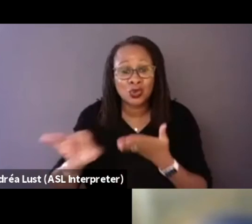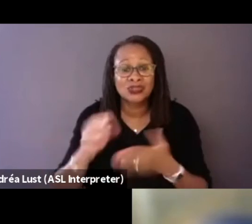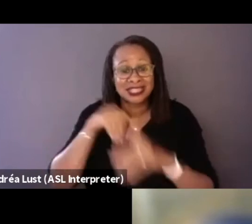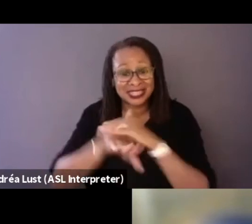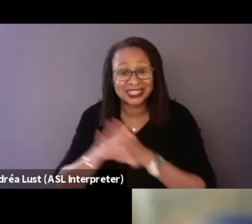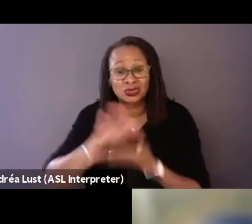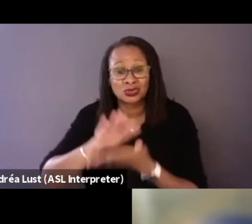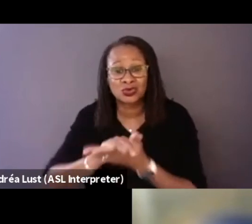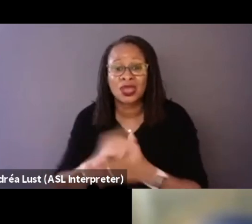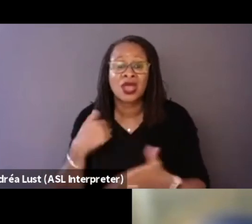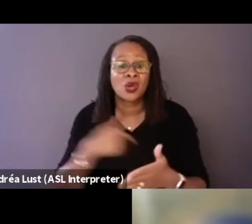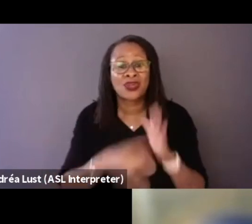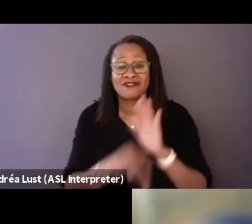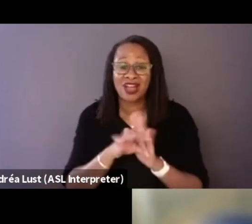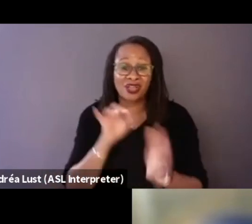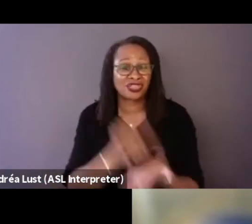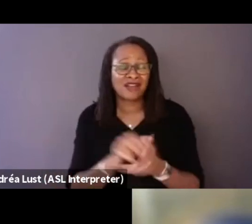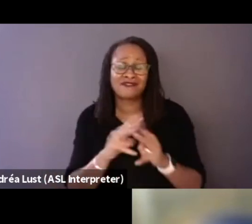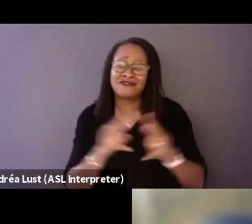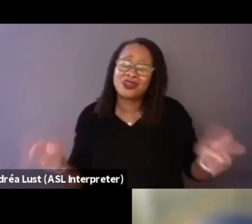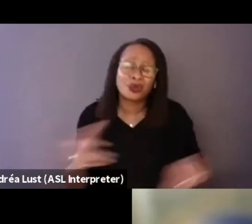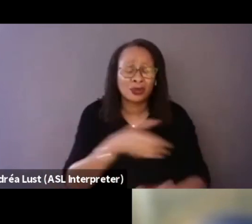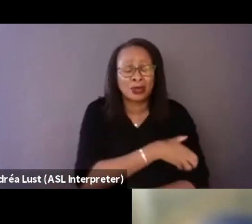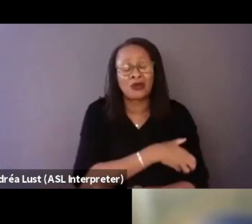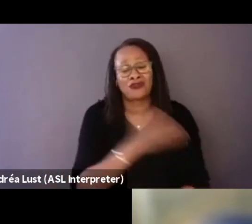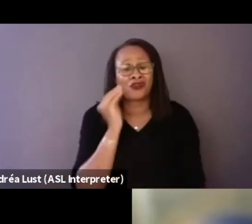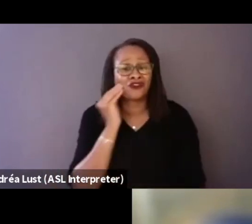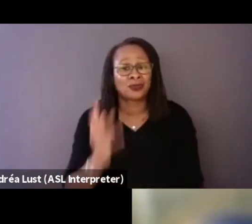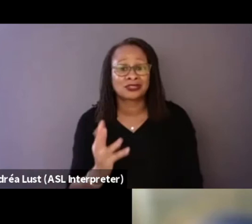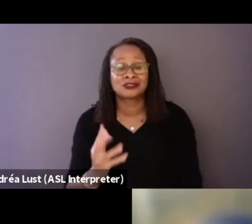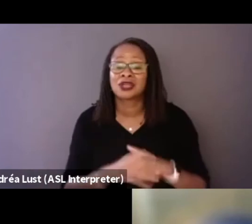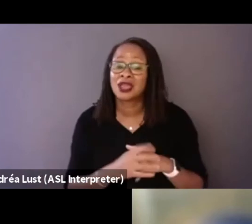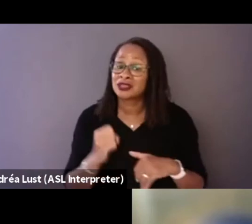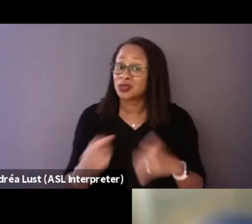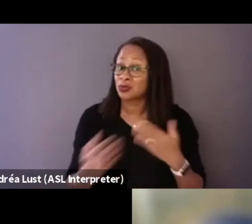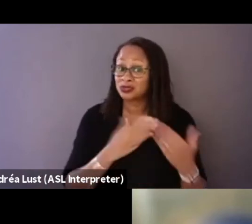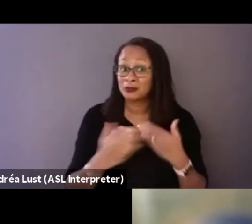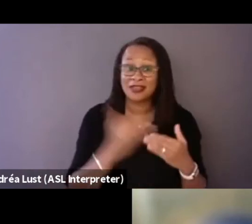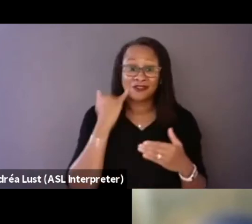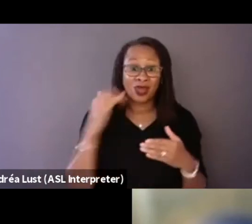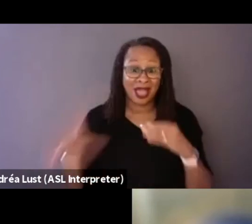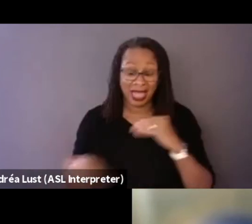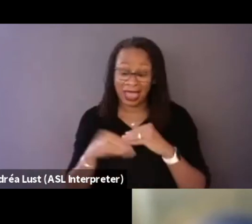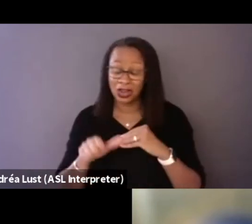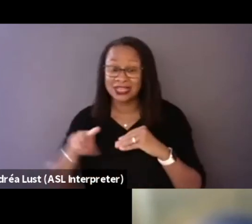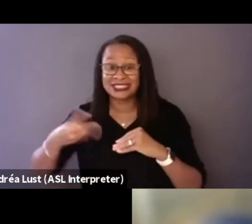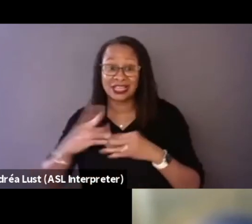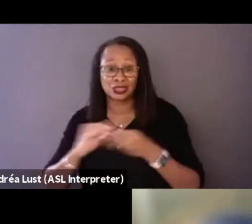we found to be powerful. So whether there's gonna be a sequel or not, I'm not sure.